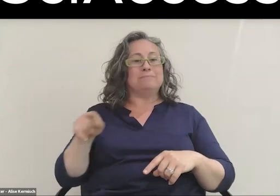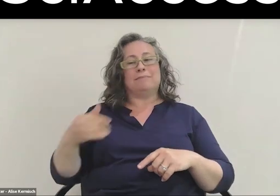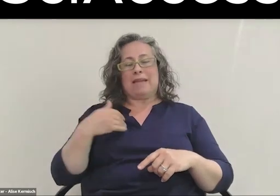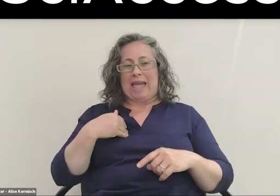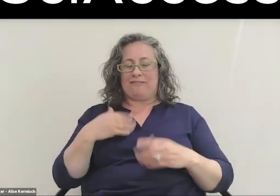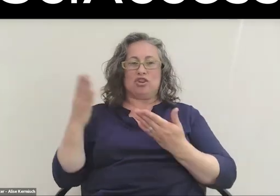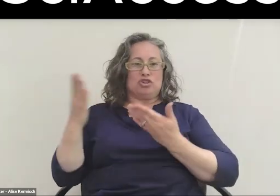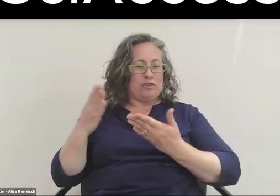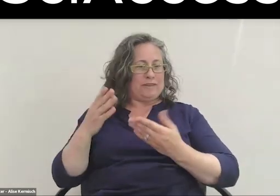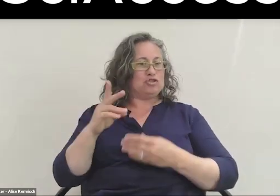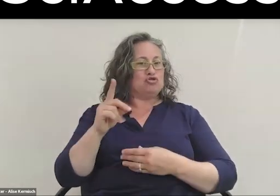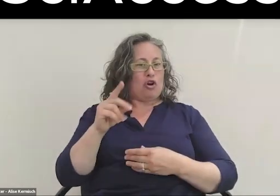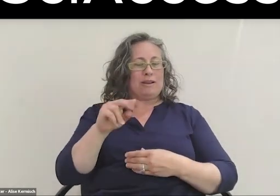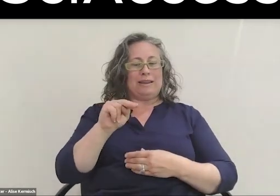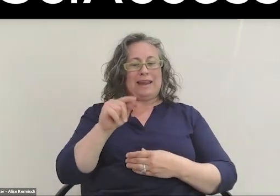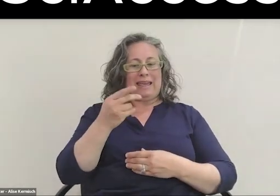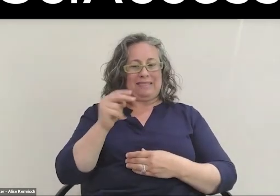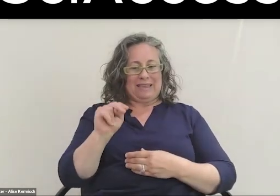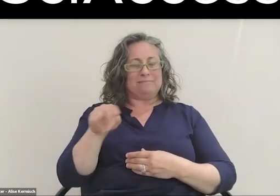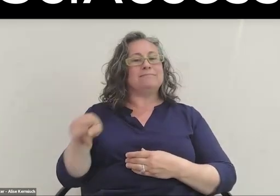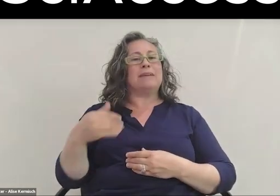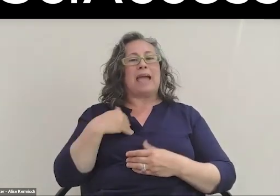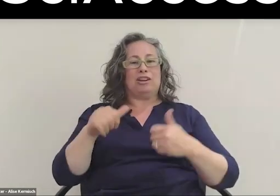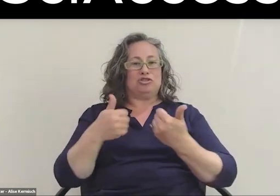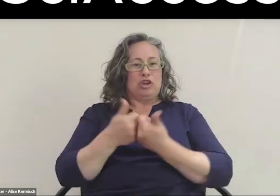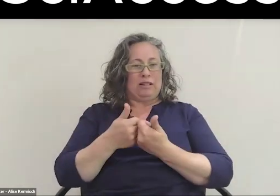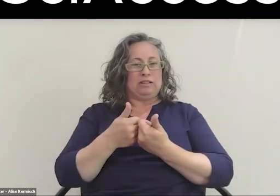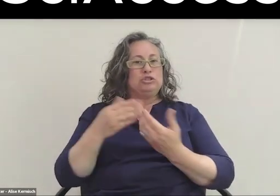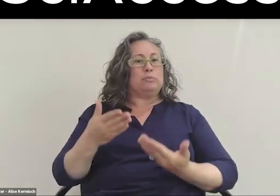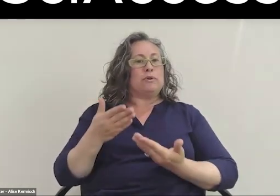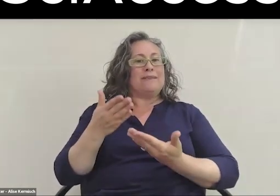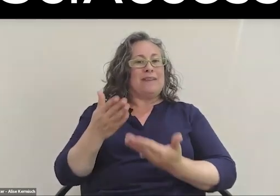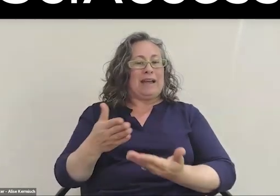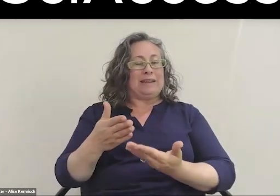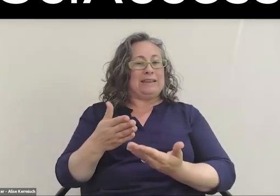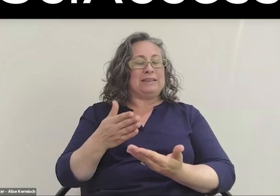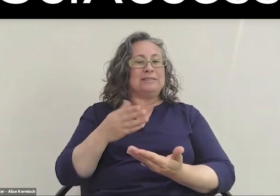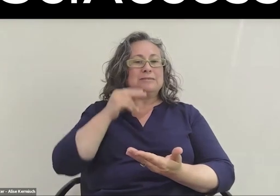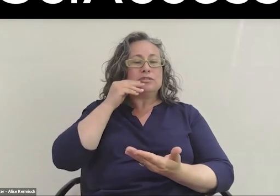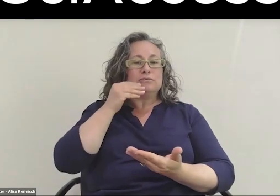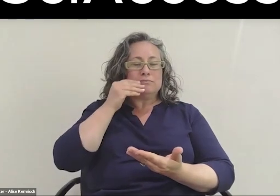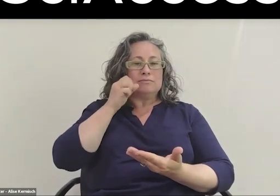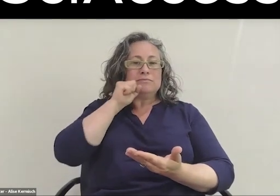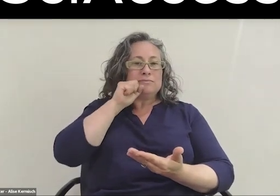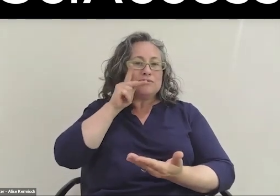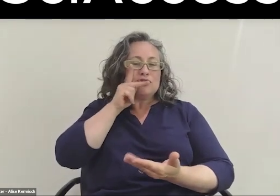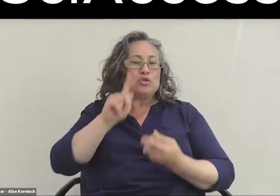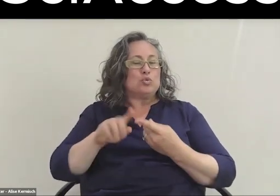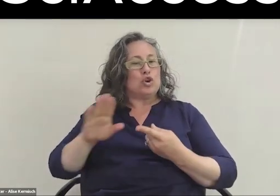Nathan, and she had a challenge in providing treats promptly to her service dog, Nathan,